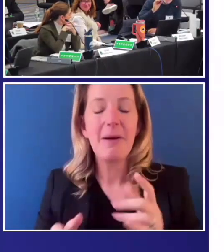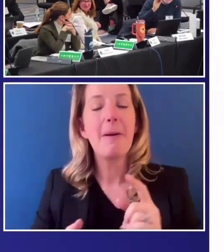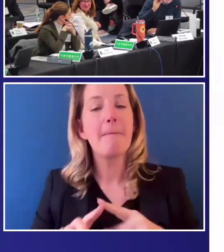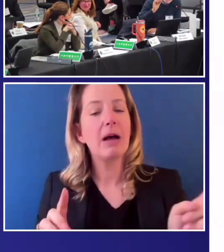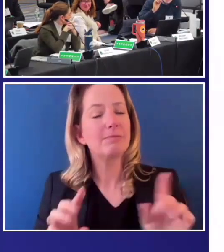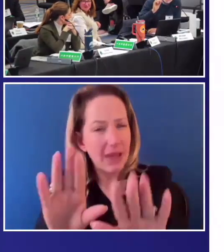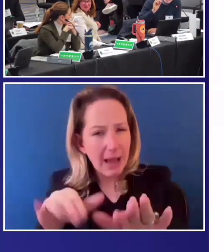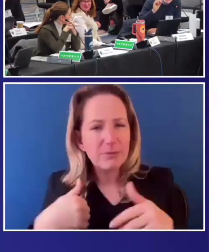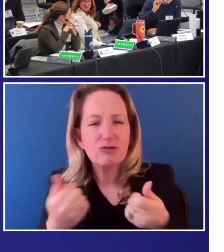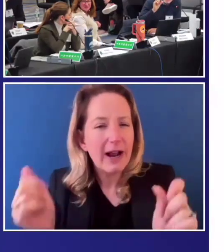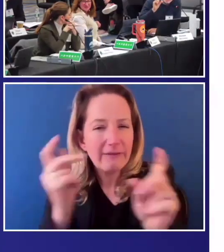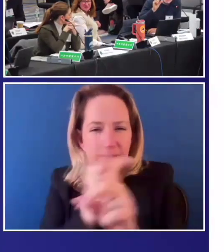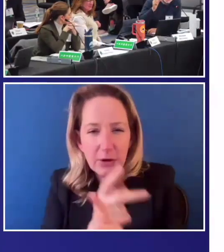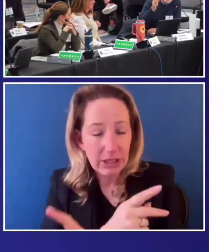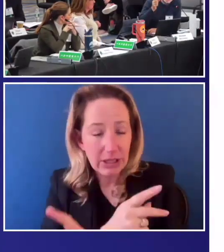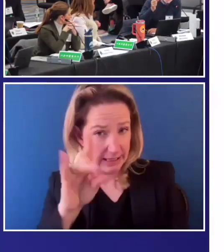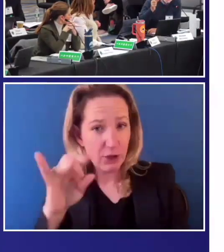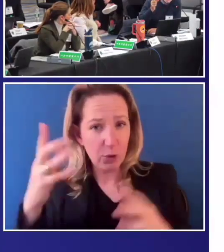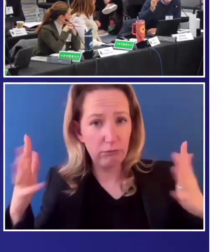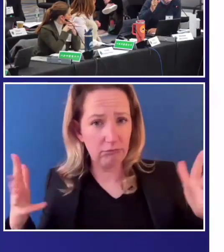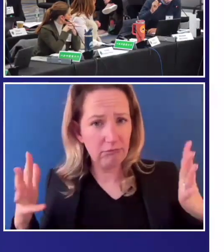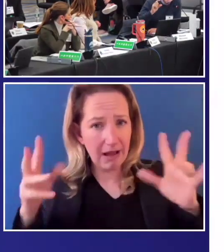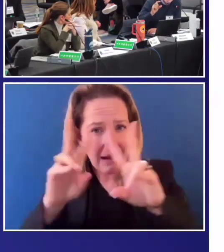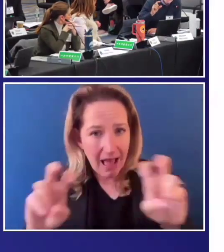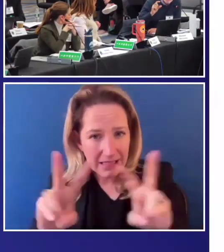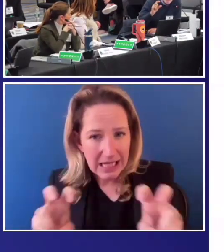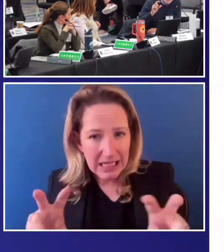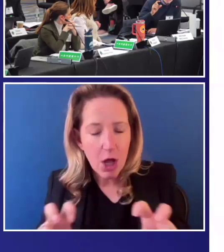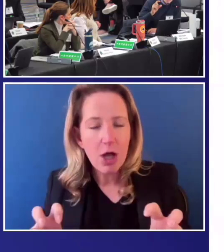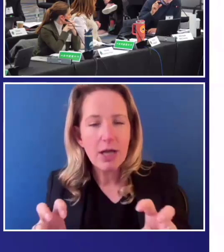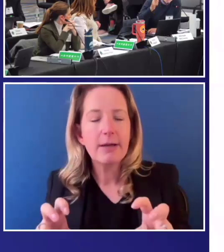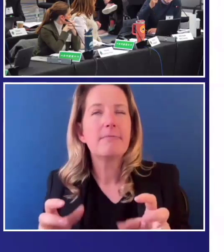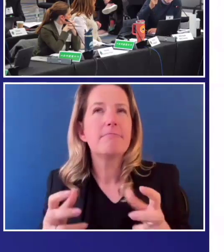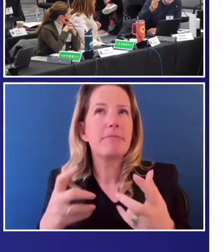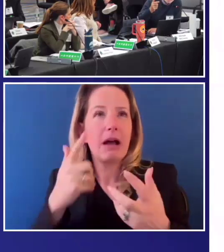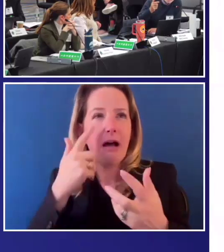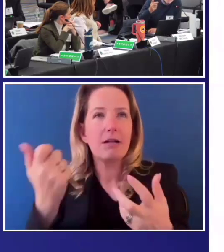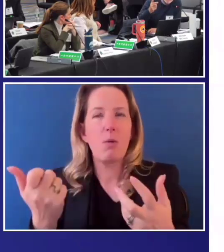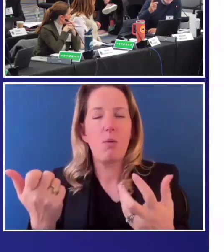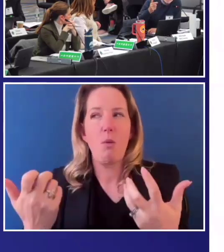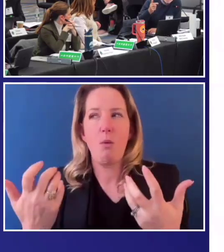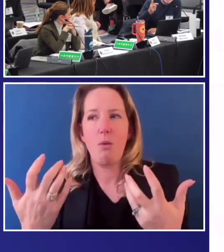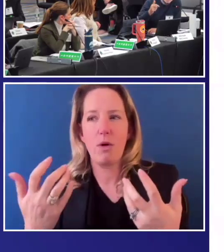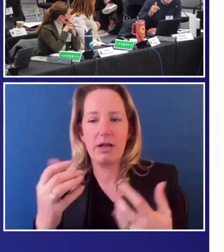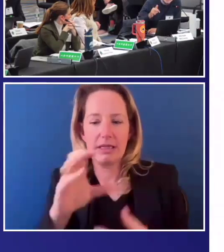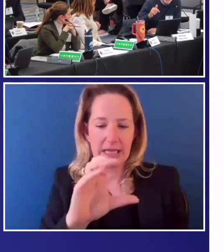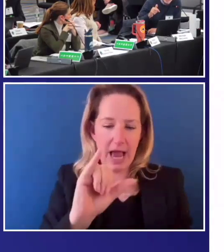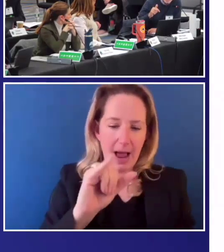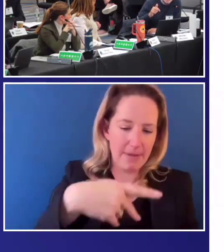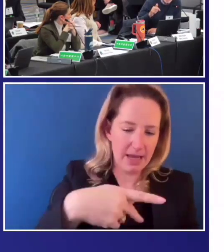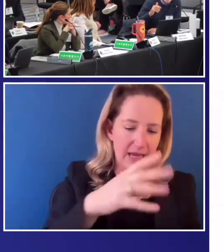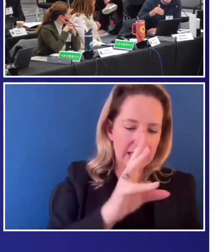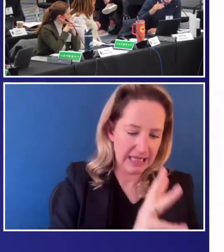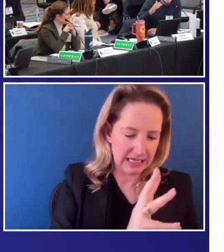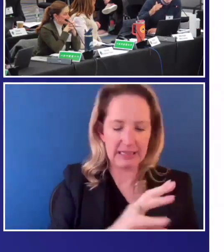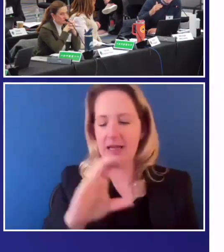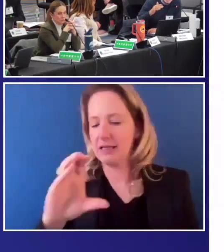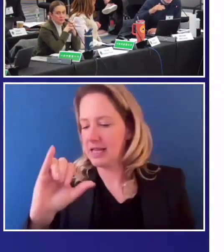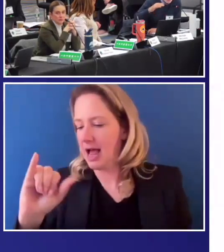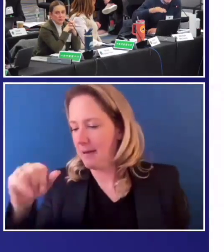I'm just trying to get down to what's the tipping point between CIP six and four? Like, do you see -- oh,